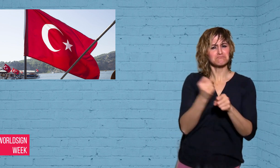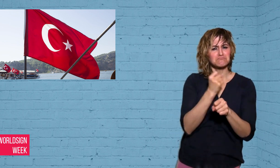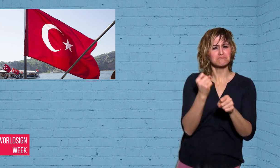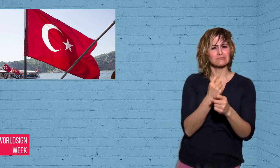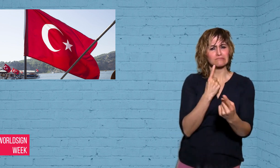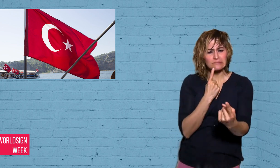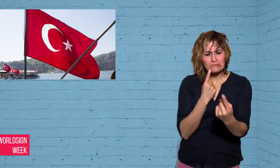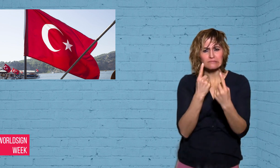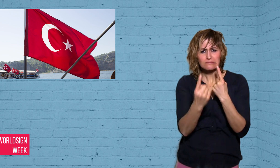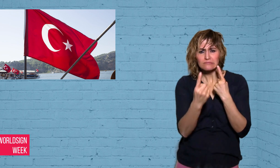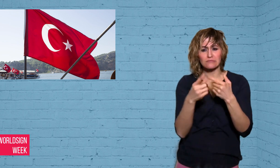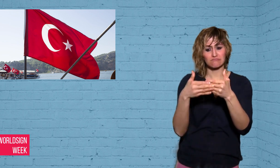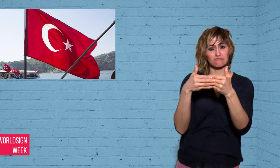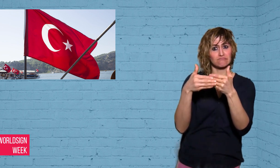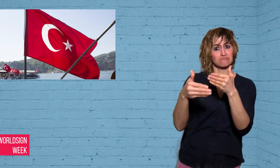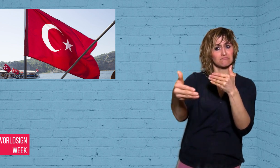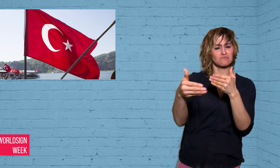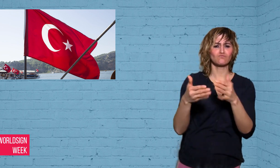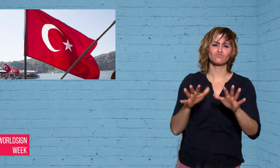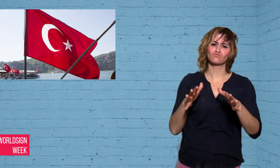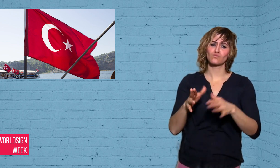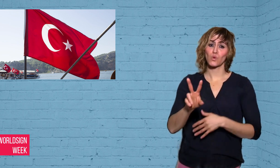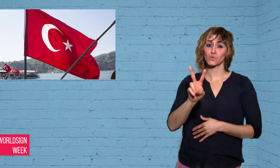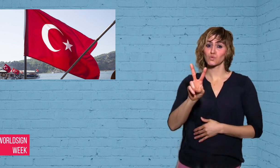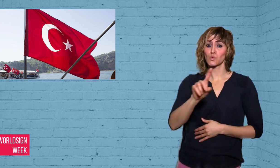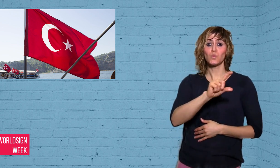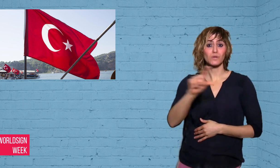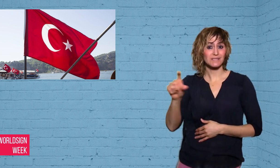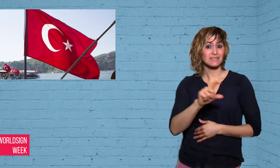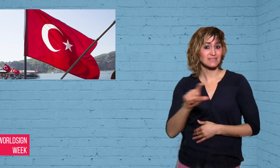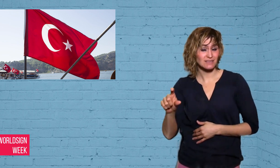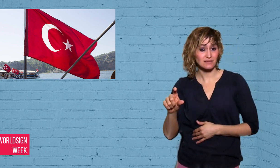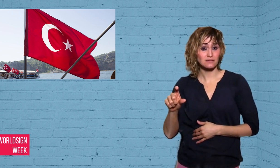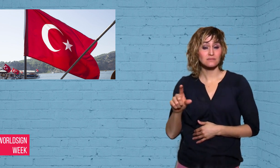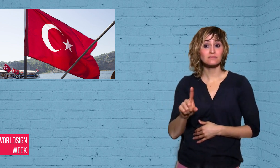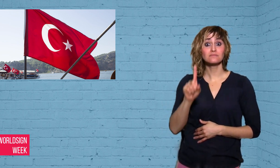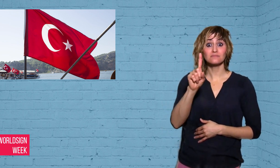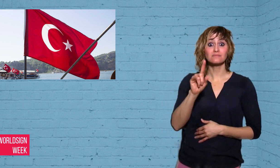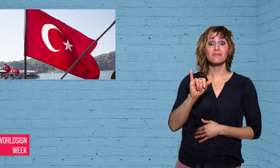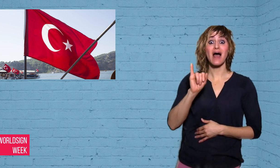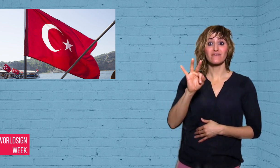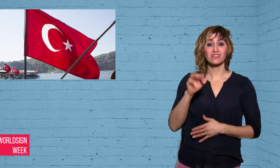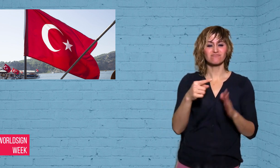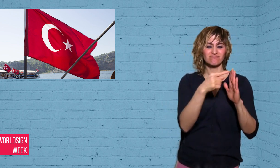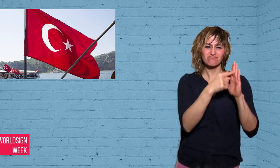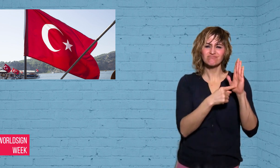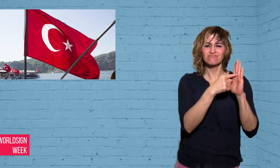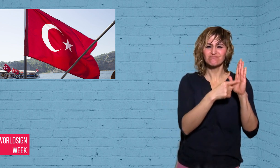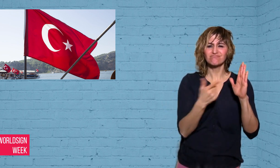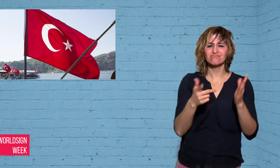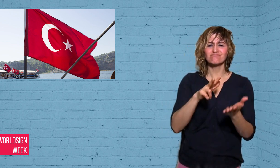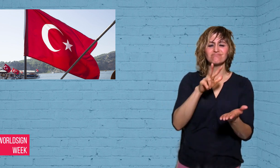to a public vote for final approval,